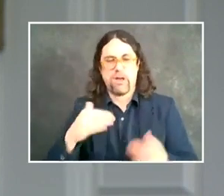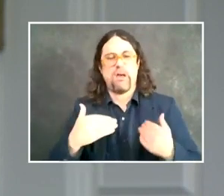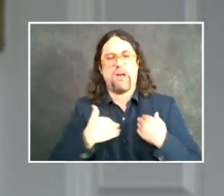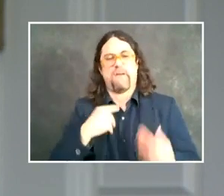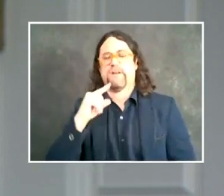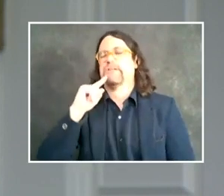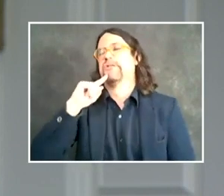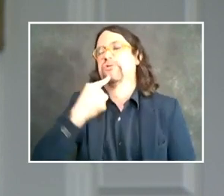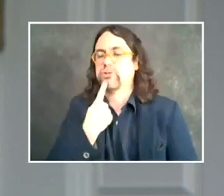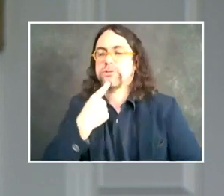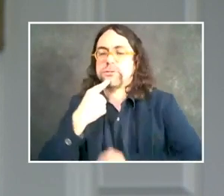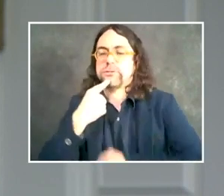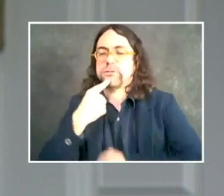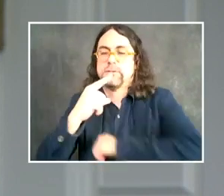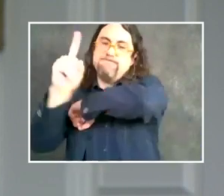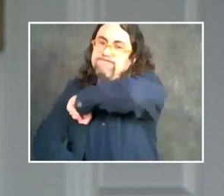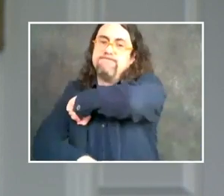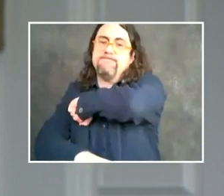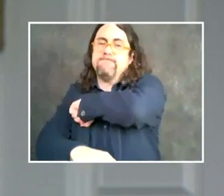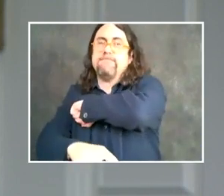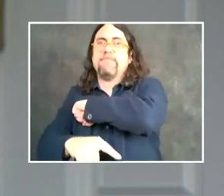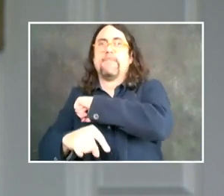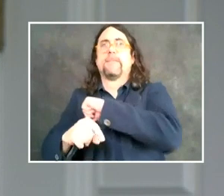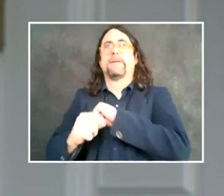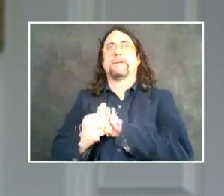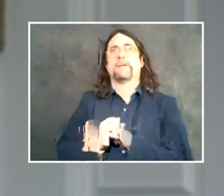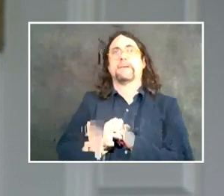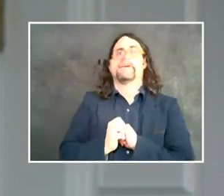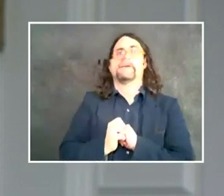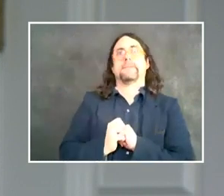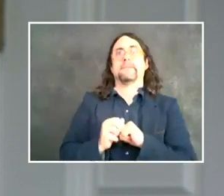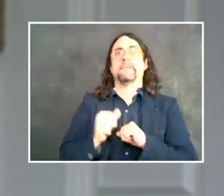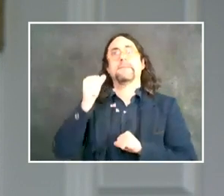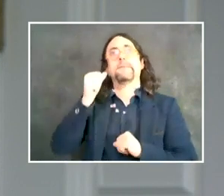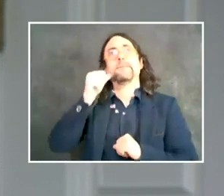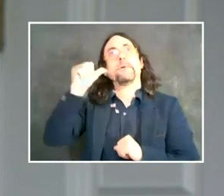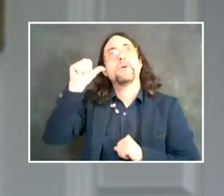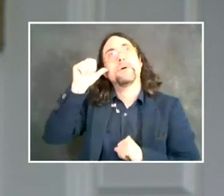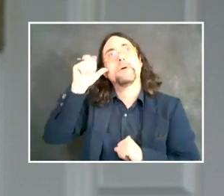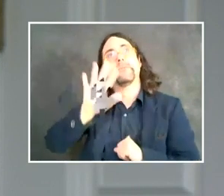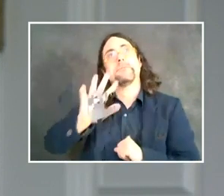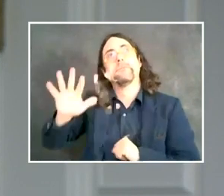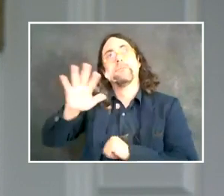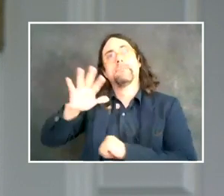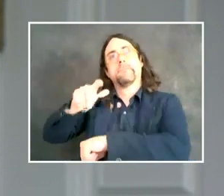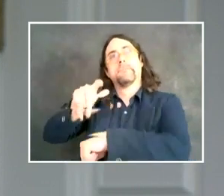30 IN THE AFTERNOON, WE LEARNED OF THE